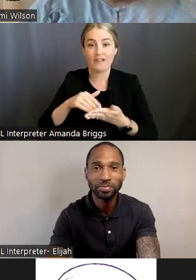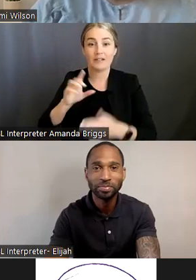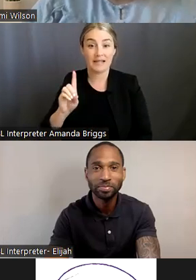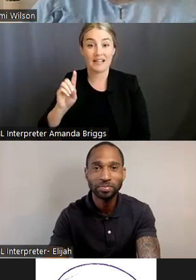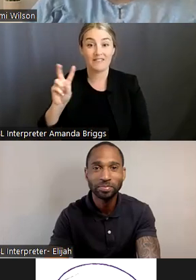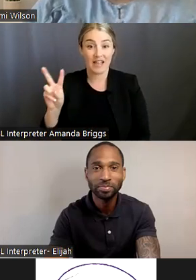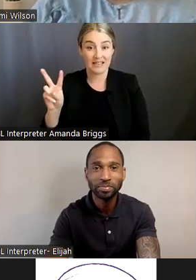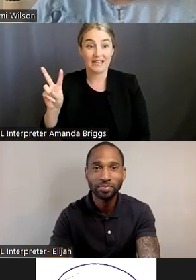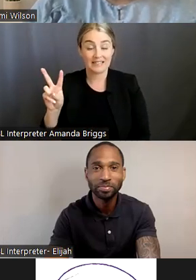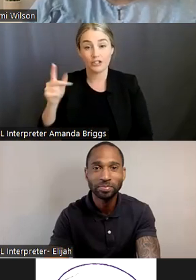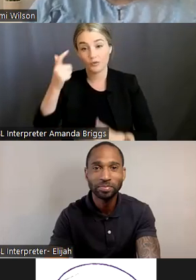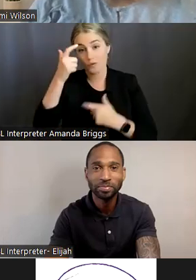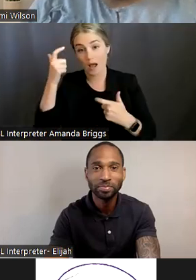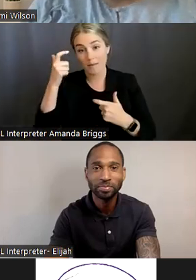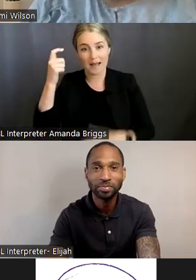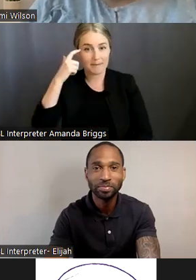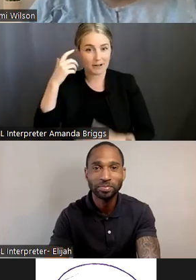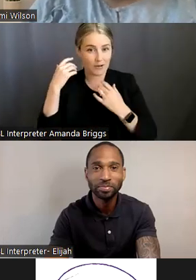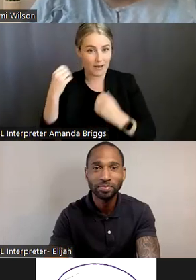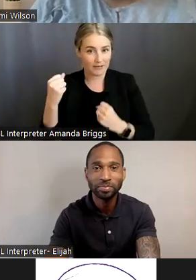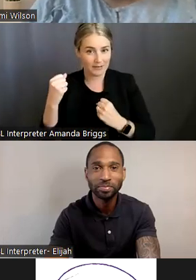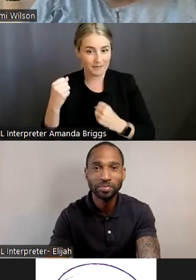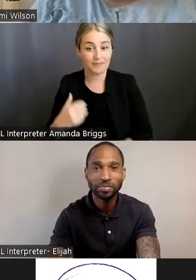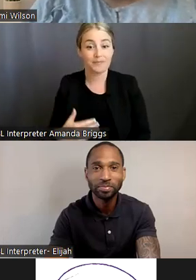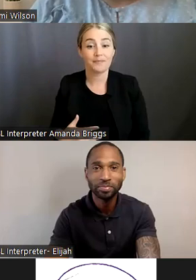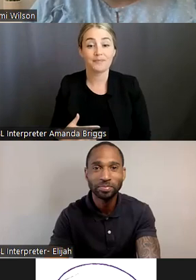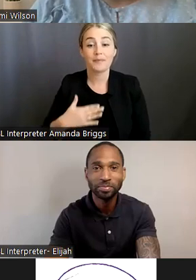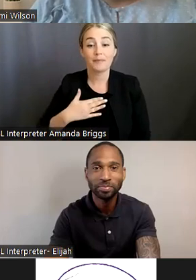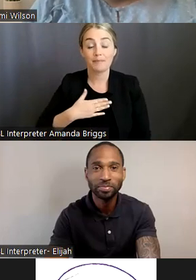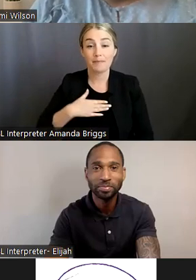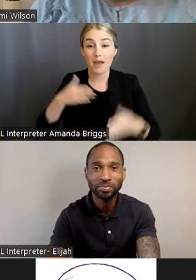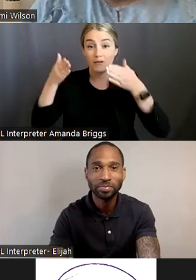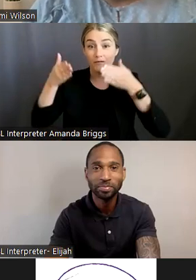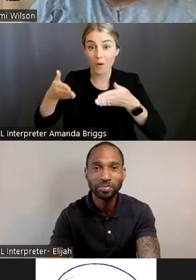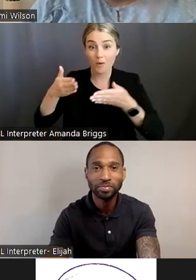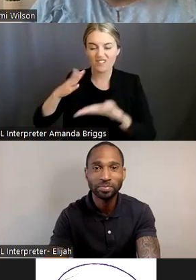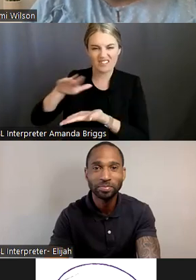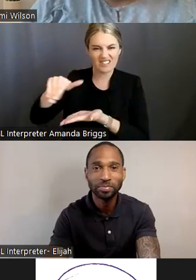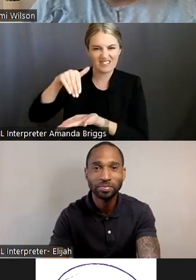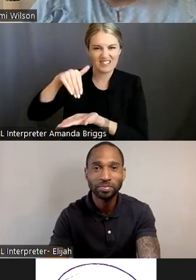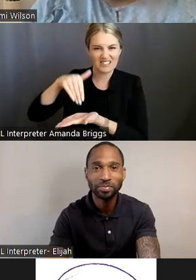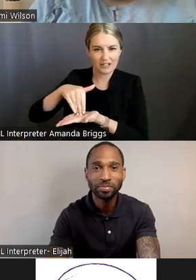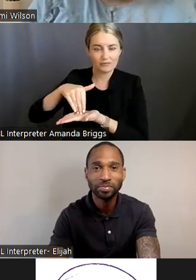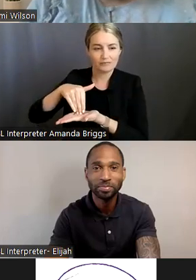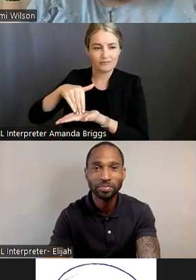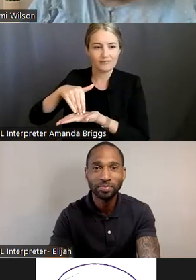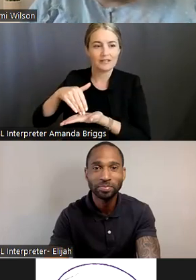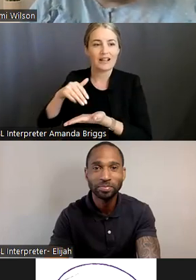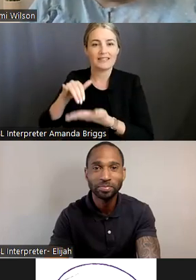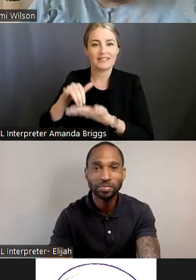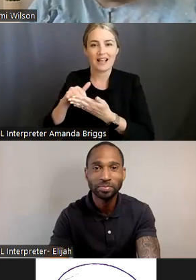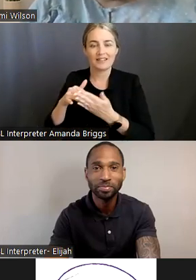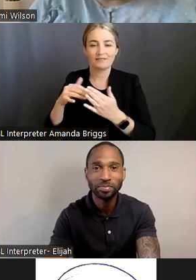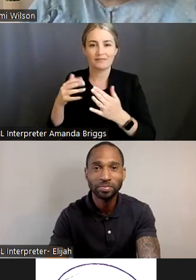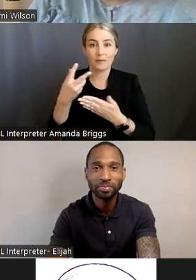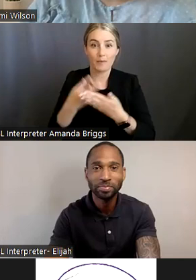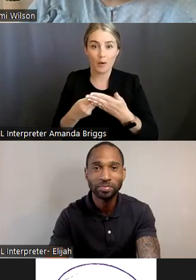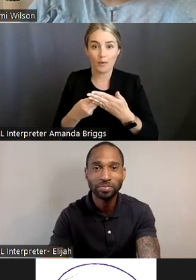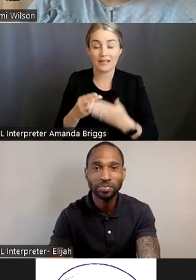My focus at the center is on the intersection between substance use, domestic